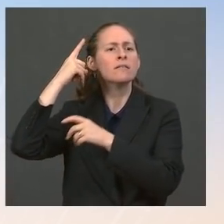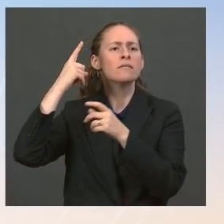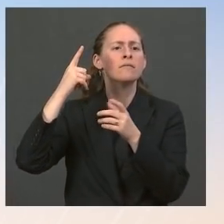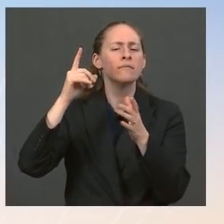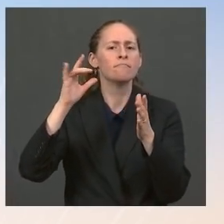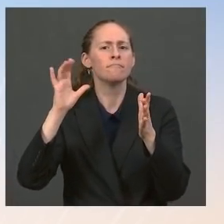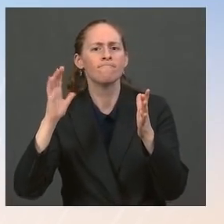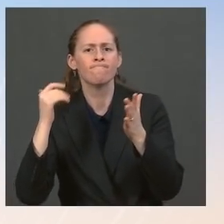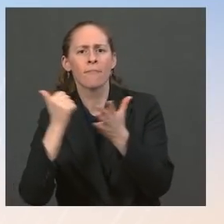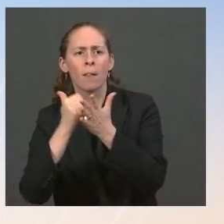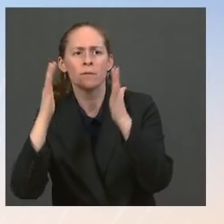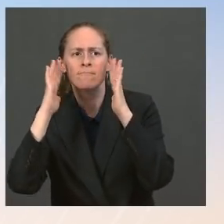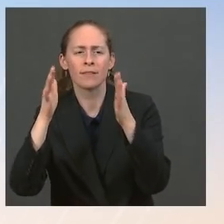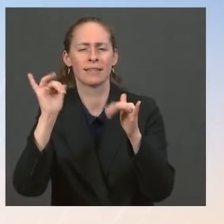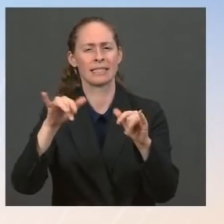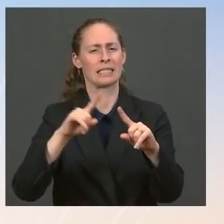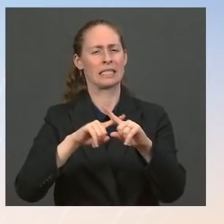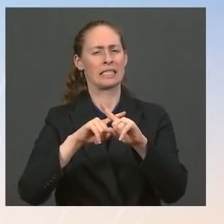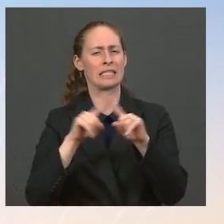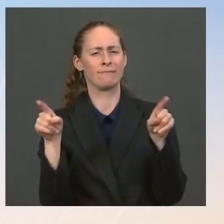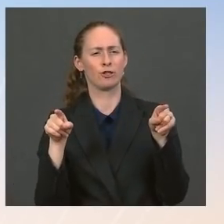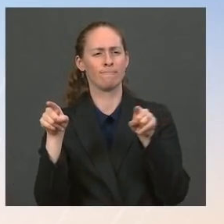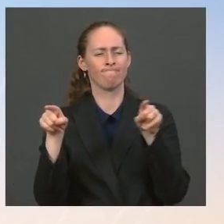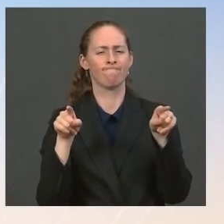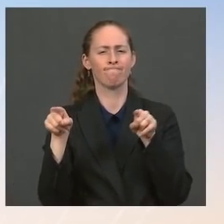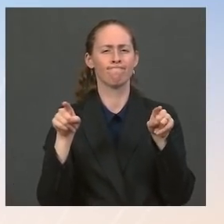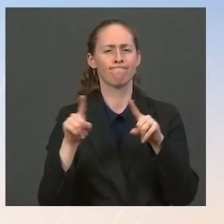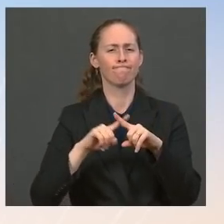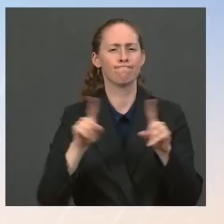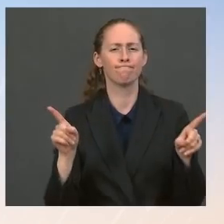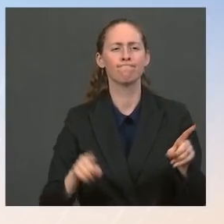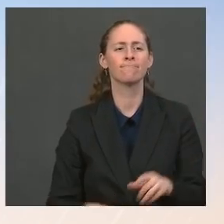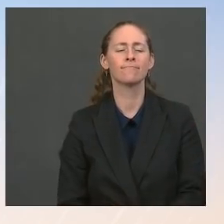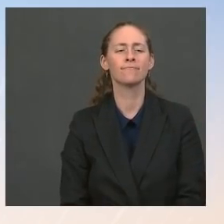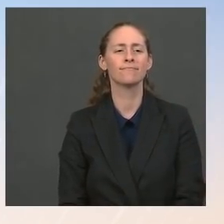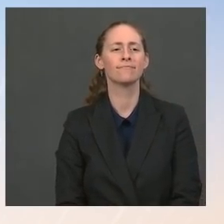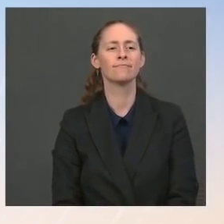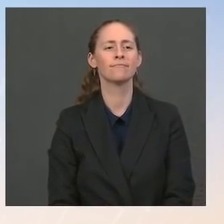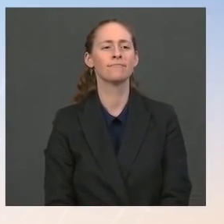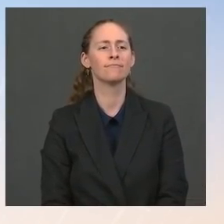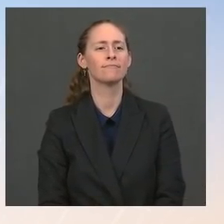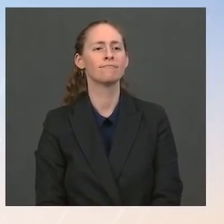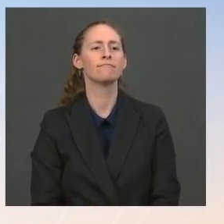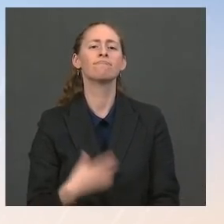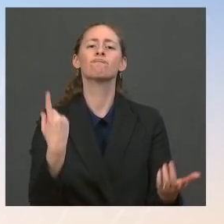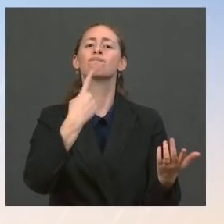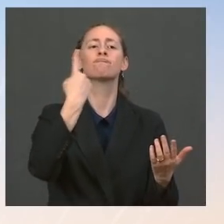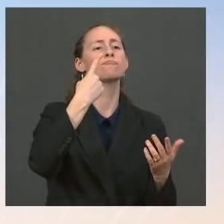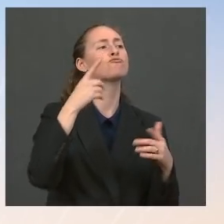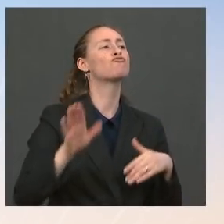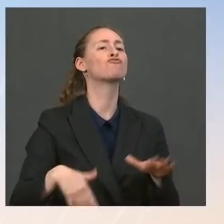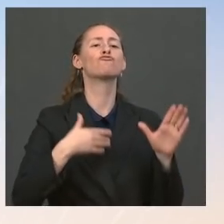than the fact of the dynamism of irregular migration writ large